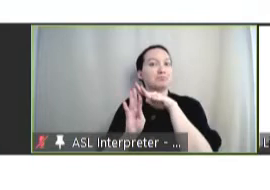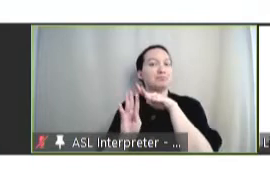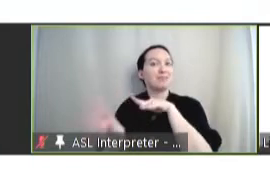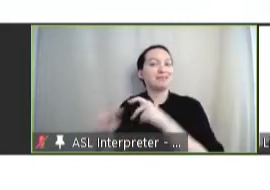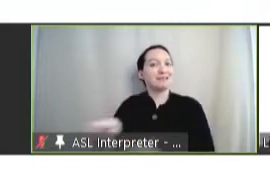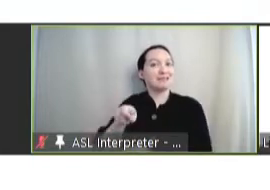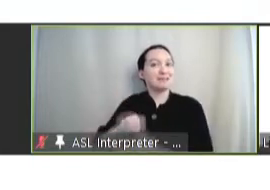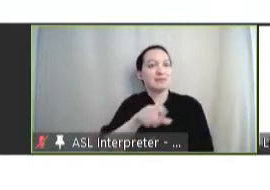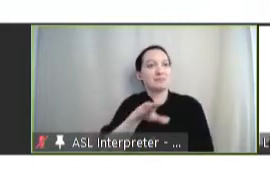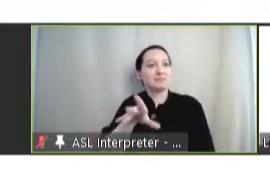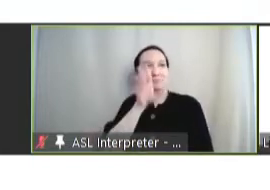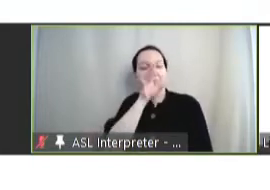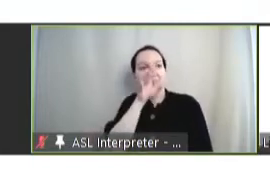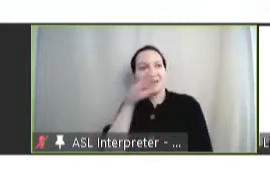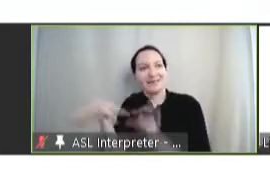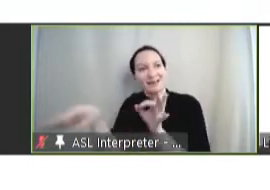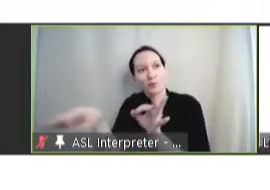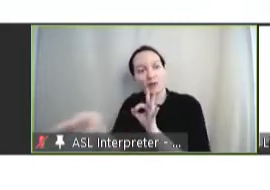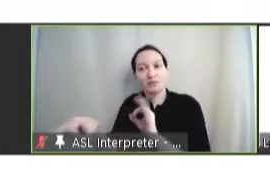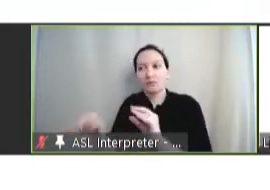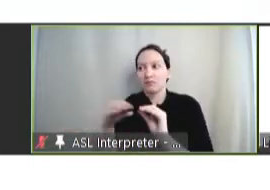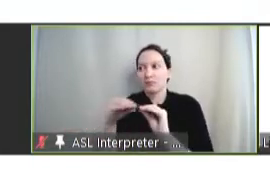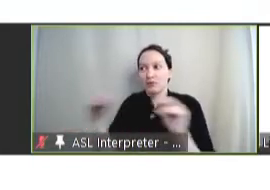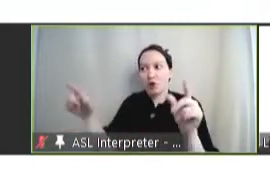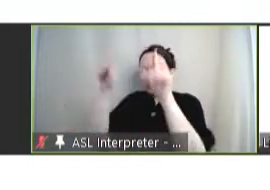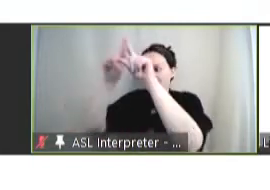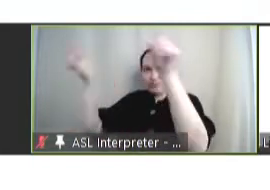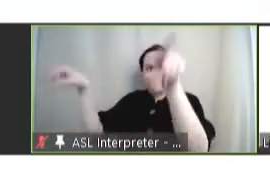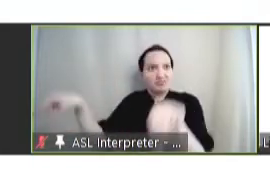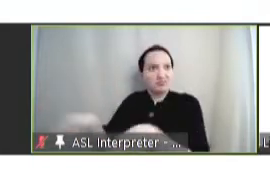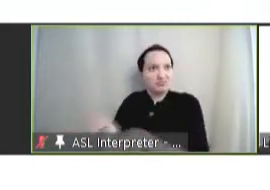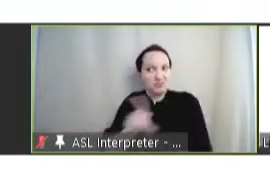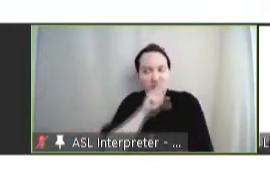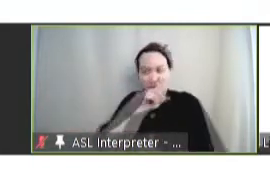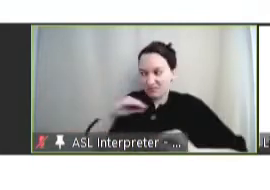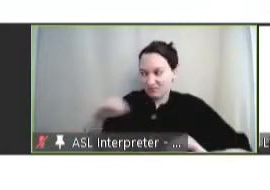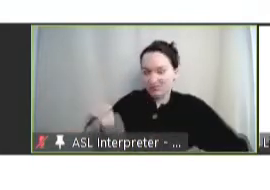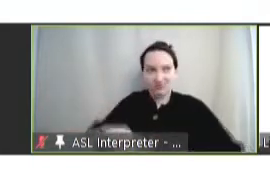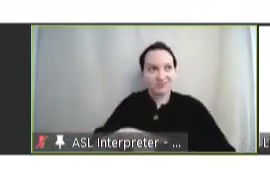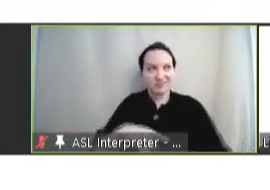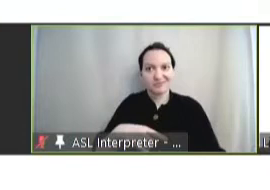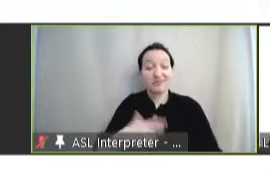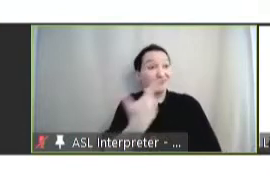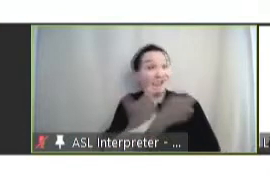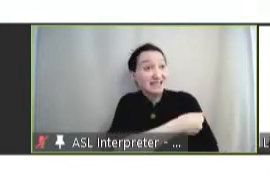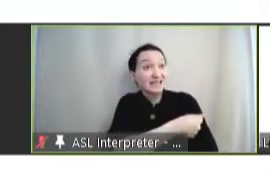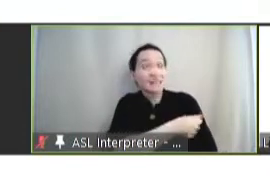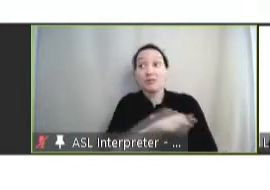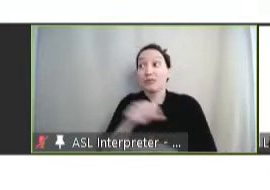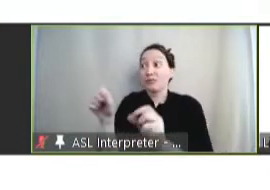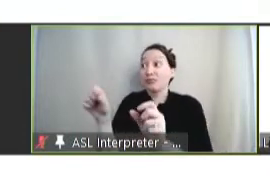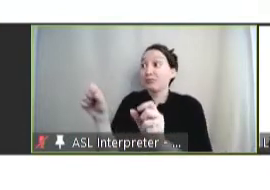language, but maybe there's no signage in that language, even though the vaccine supply